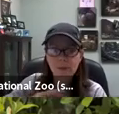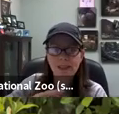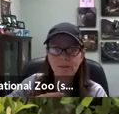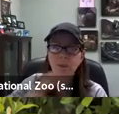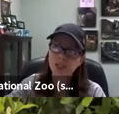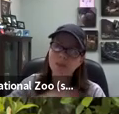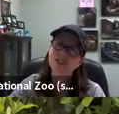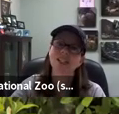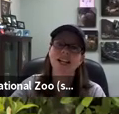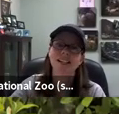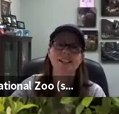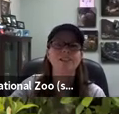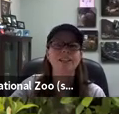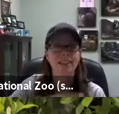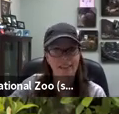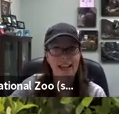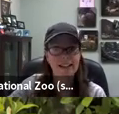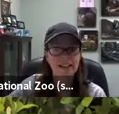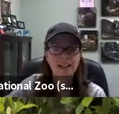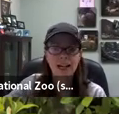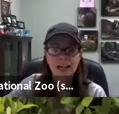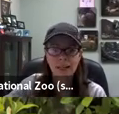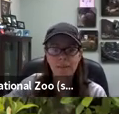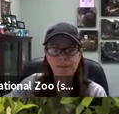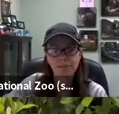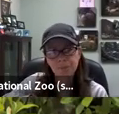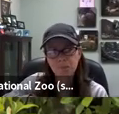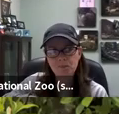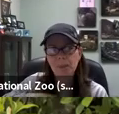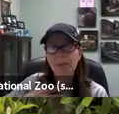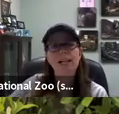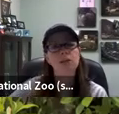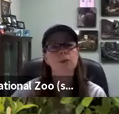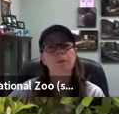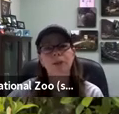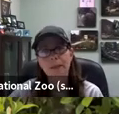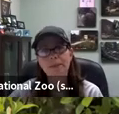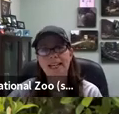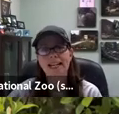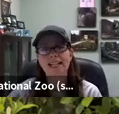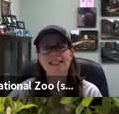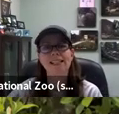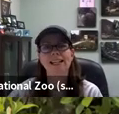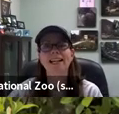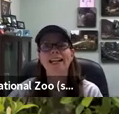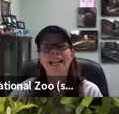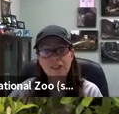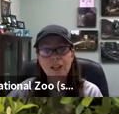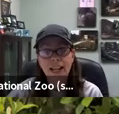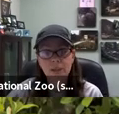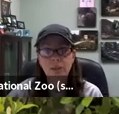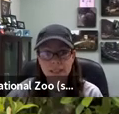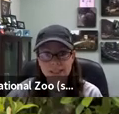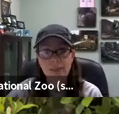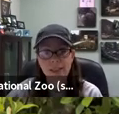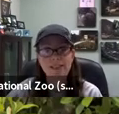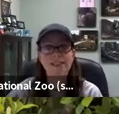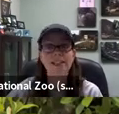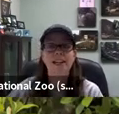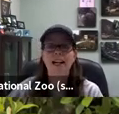bit more specialized even than that because we're putting plants into animal